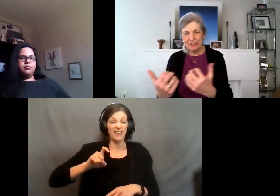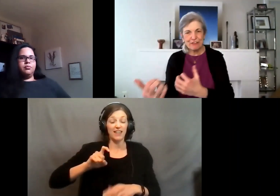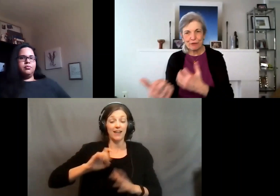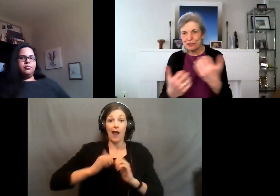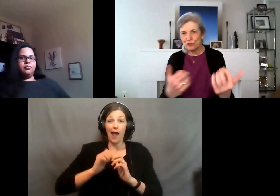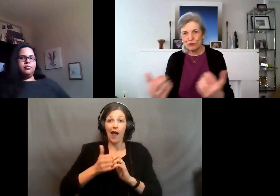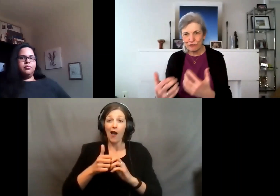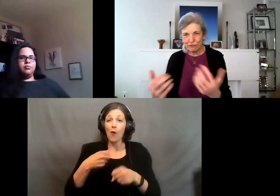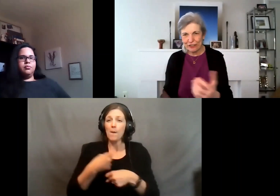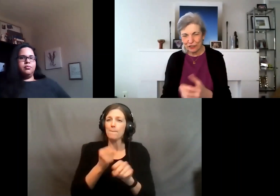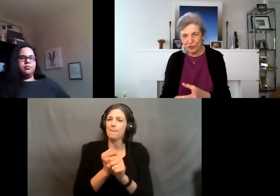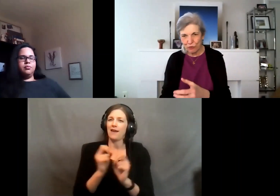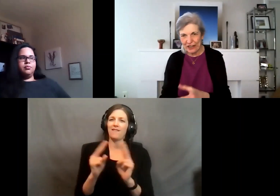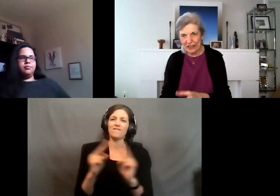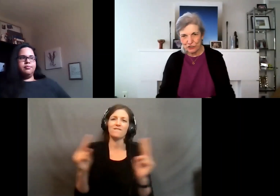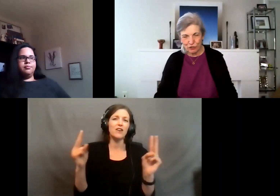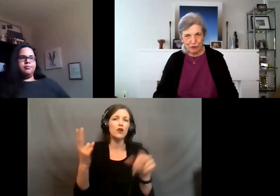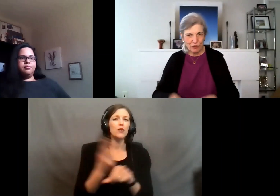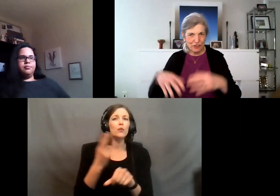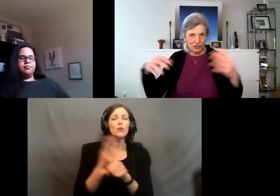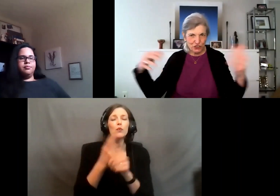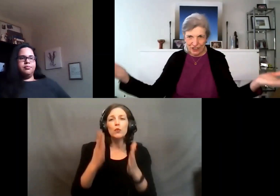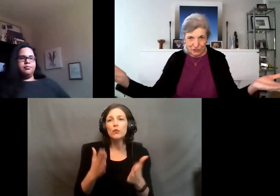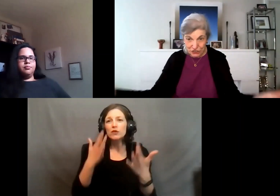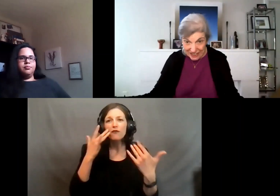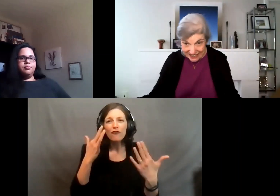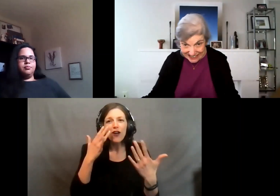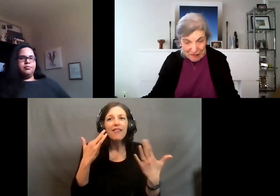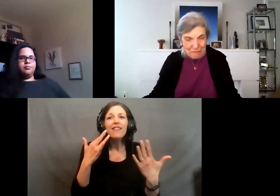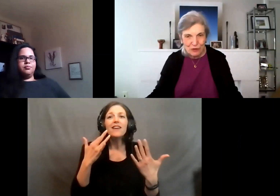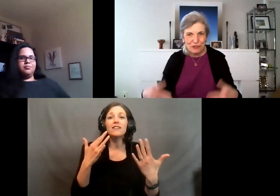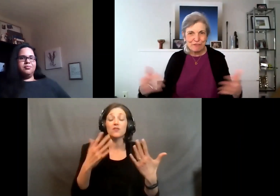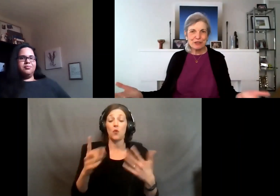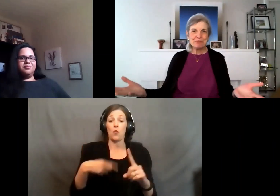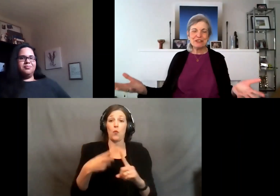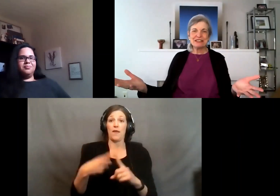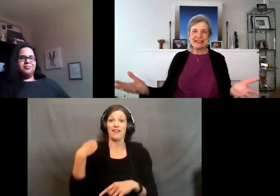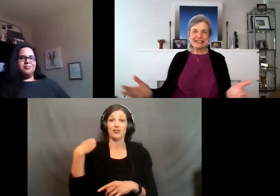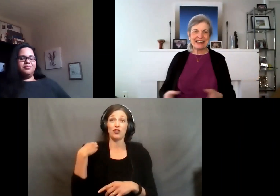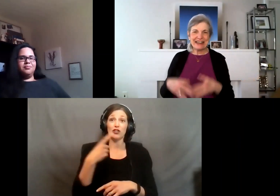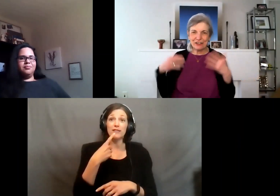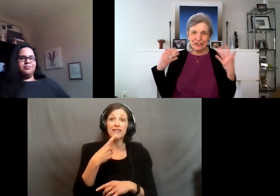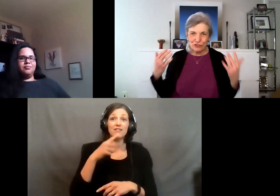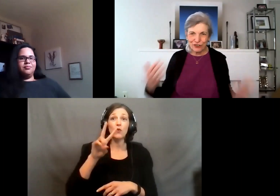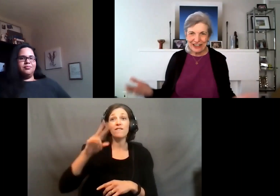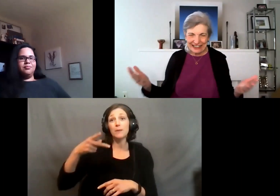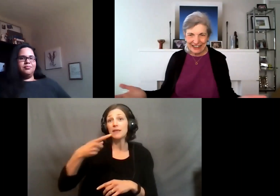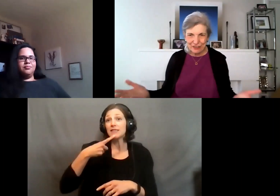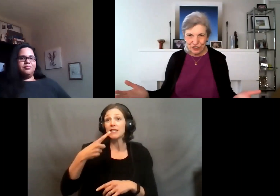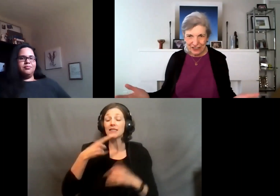very user-friendly way during 13:15:18 when the chair 13:15:24 says, and now let's all hang out together,